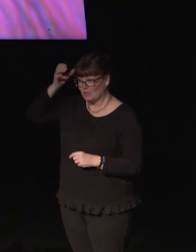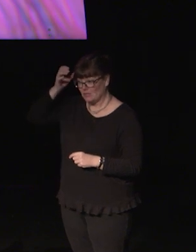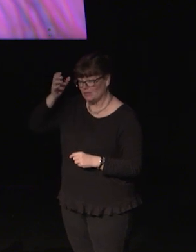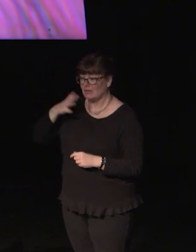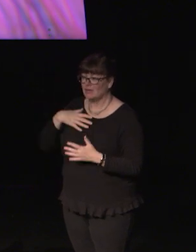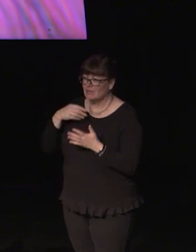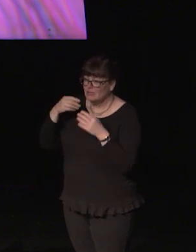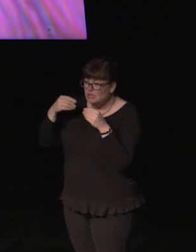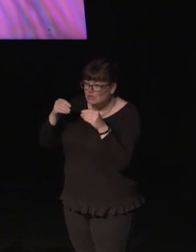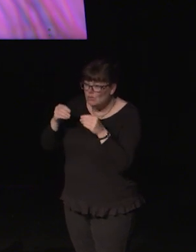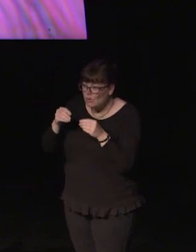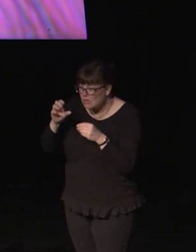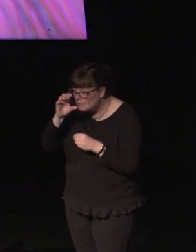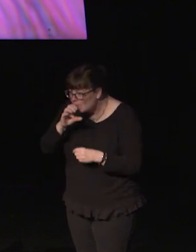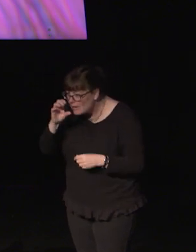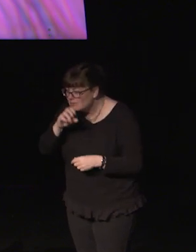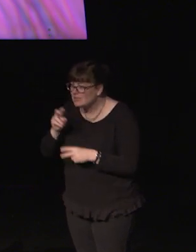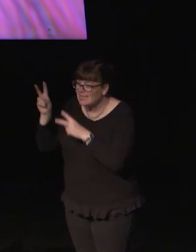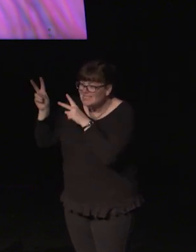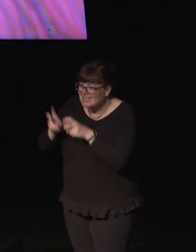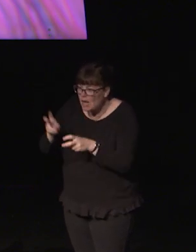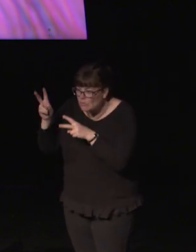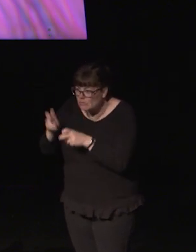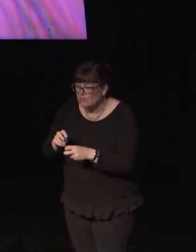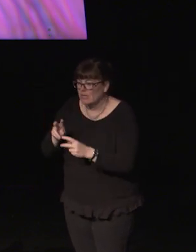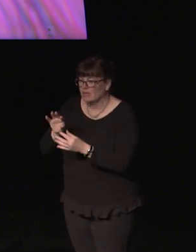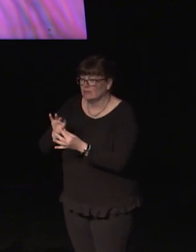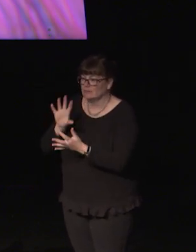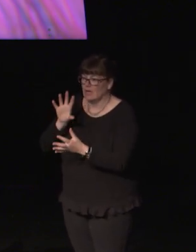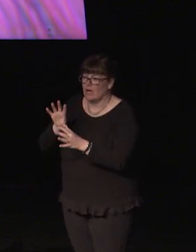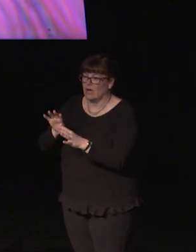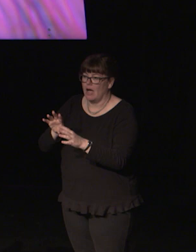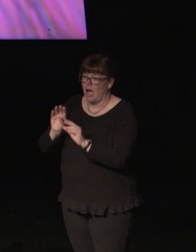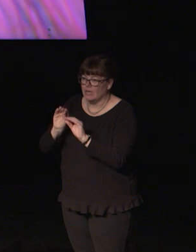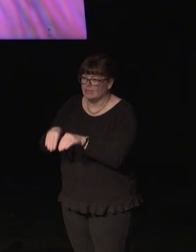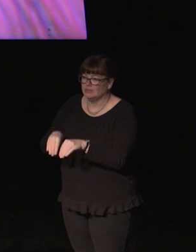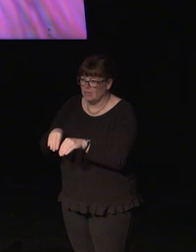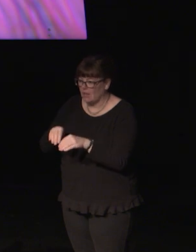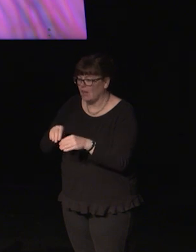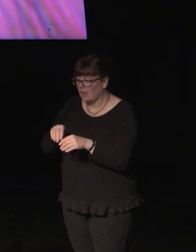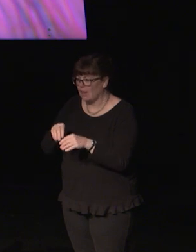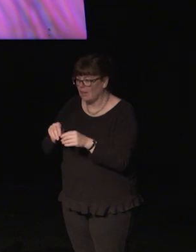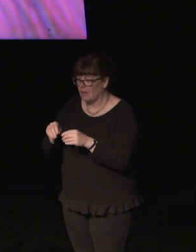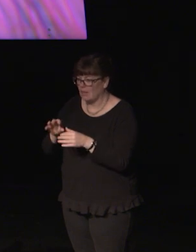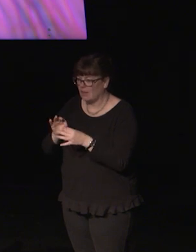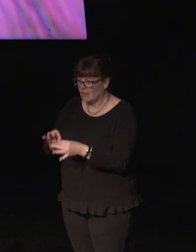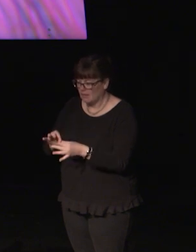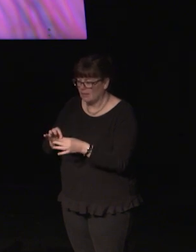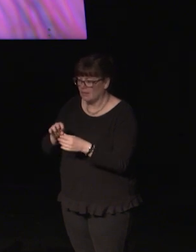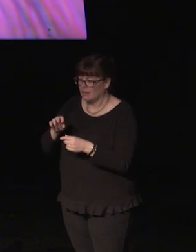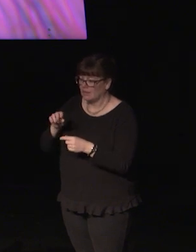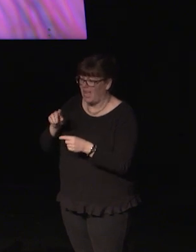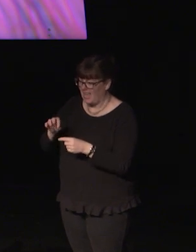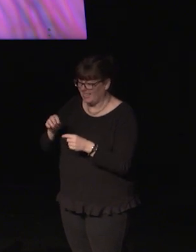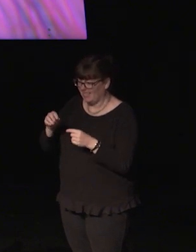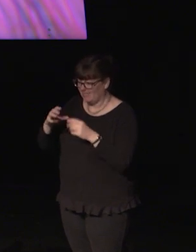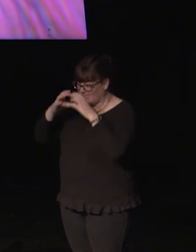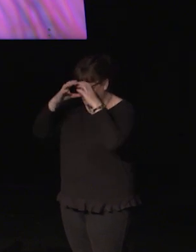my downloading, my uninstalling, through the desktop interface. And if I have trouble seeing something in the headset that's straight ahead of me,